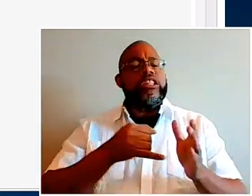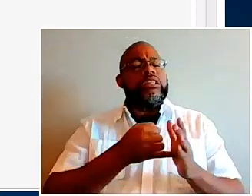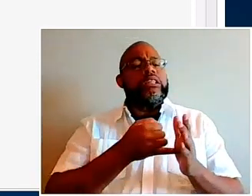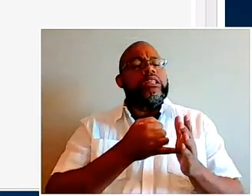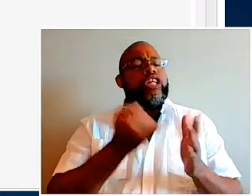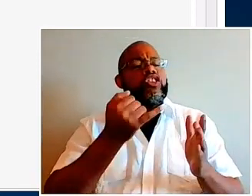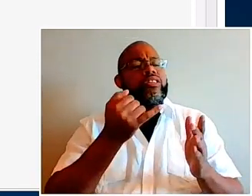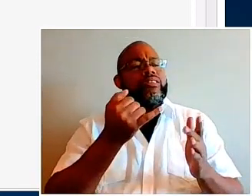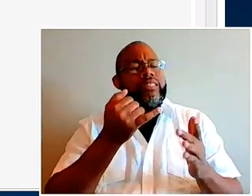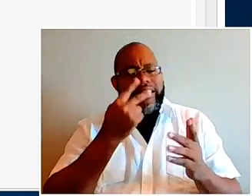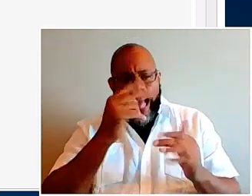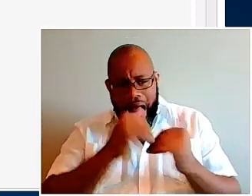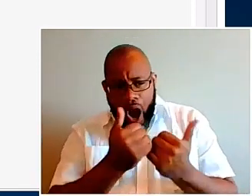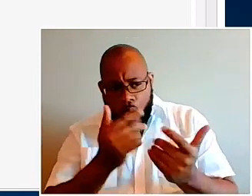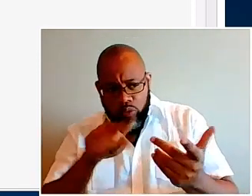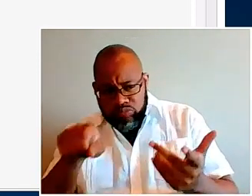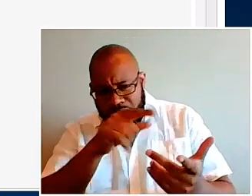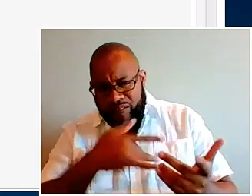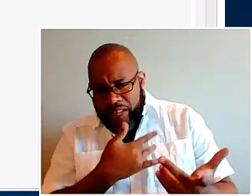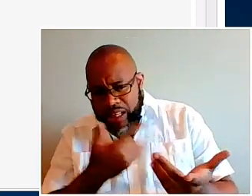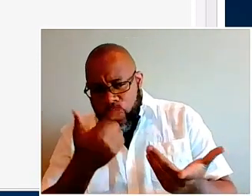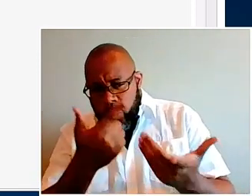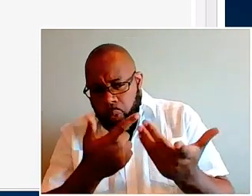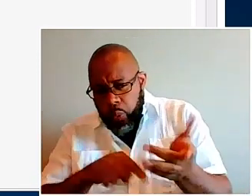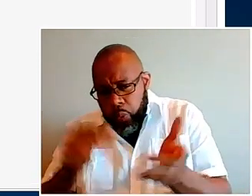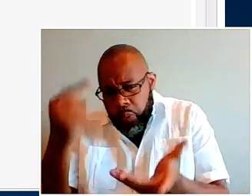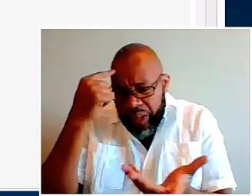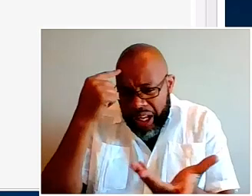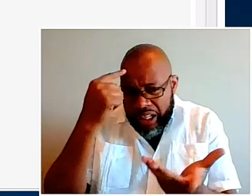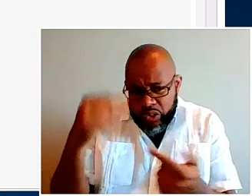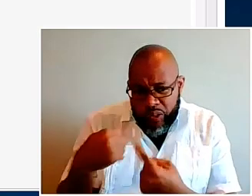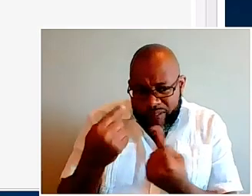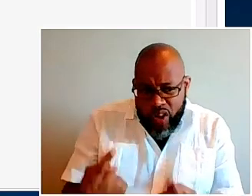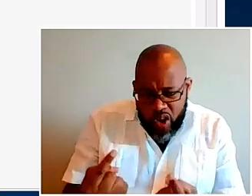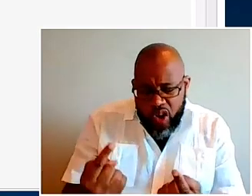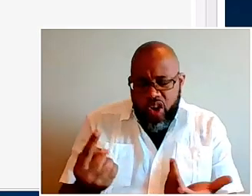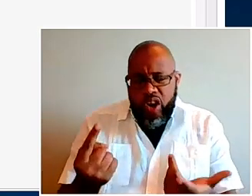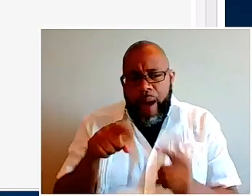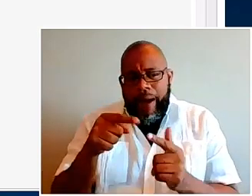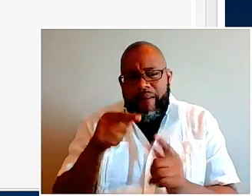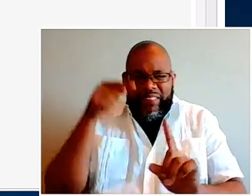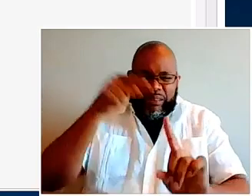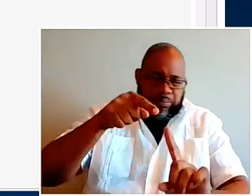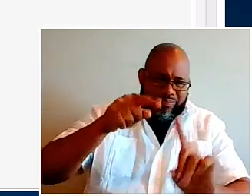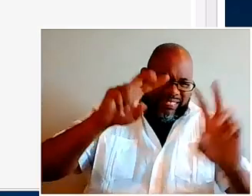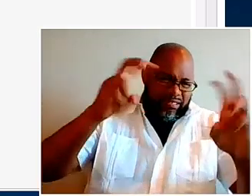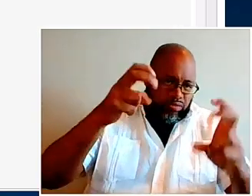indication of where people- how the negotiators are feeling about sections at